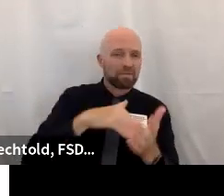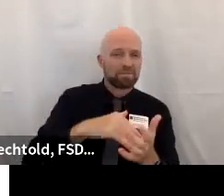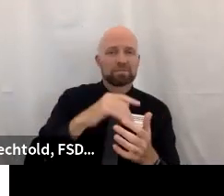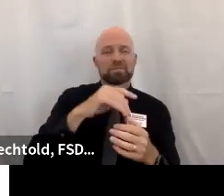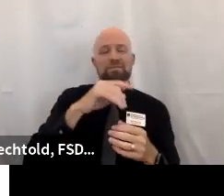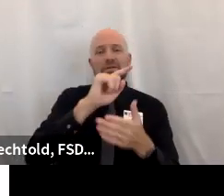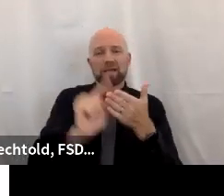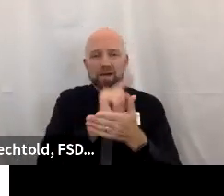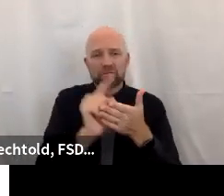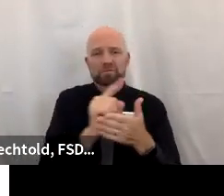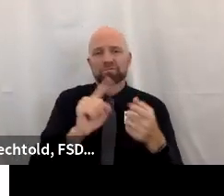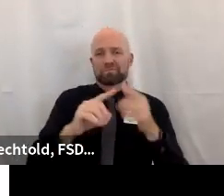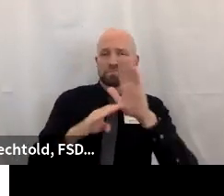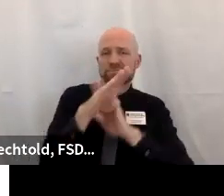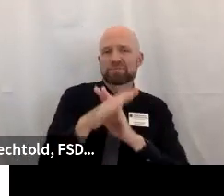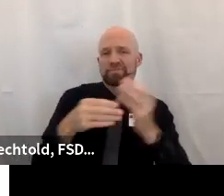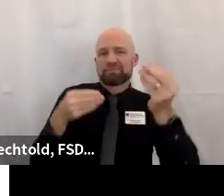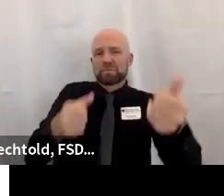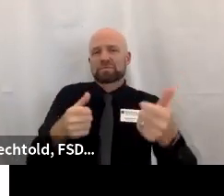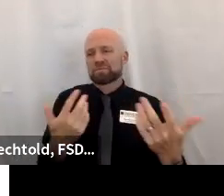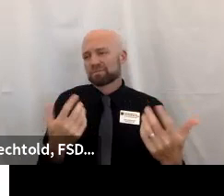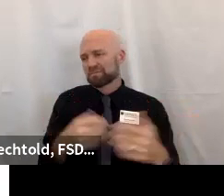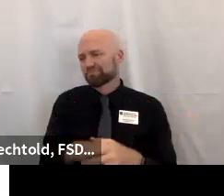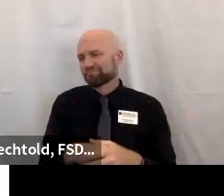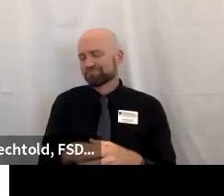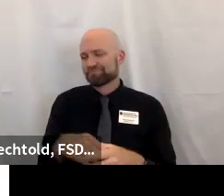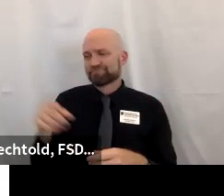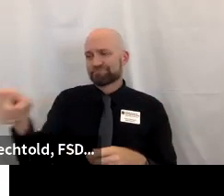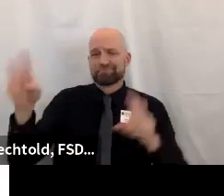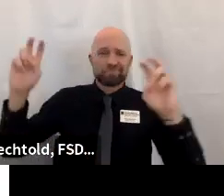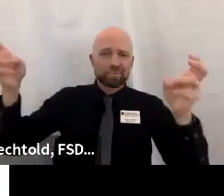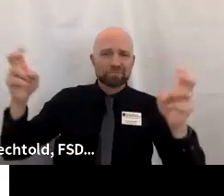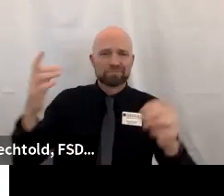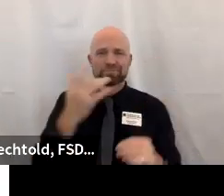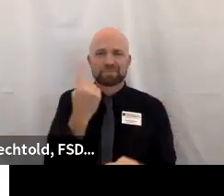A lot of practice - ten, ten thousand hours to develop fluency.